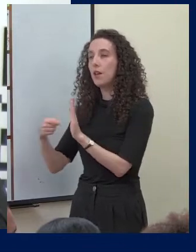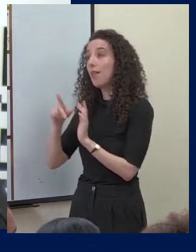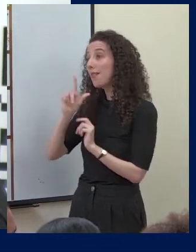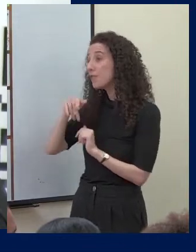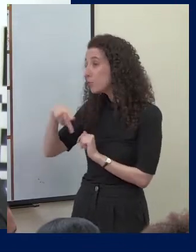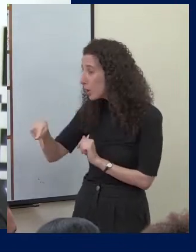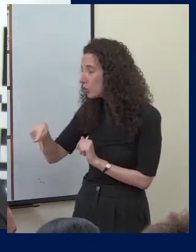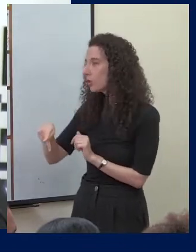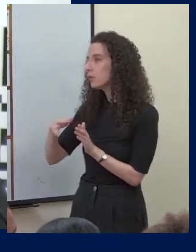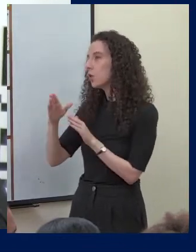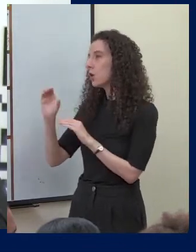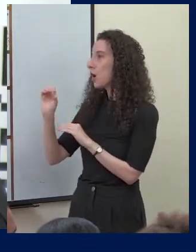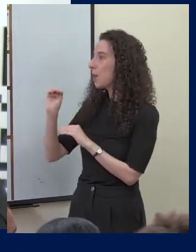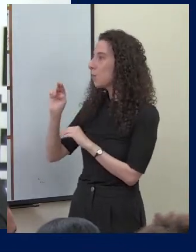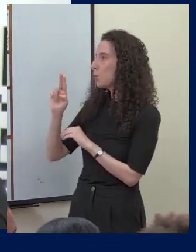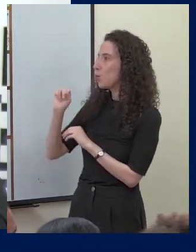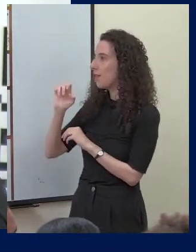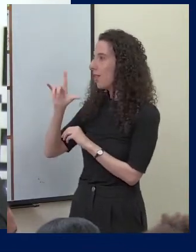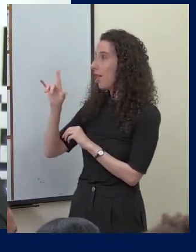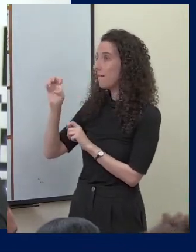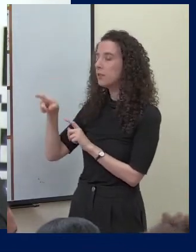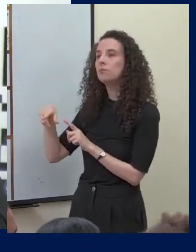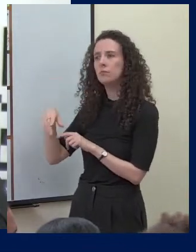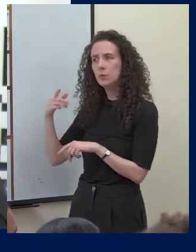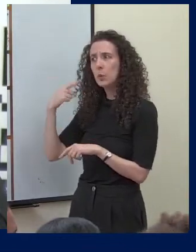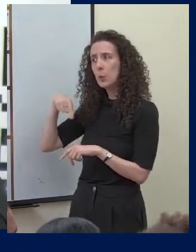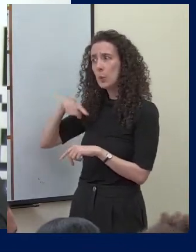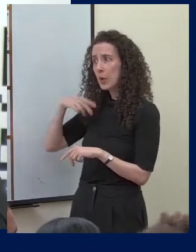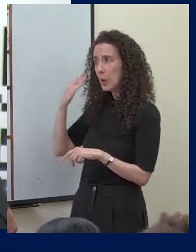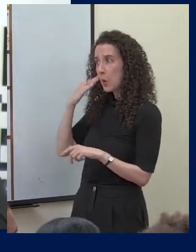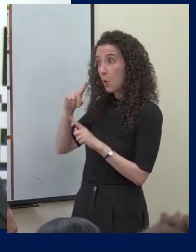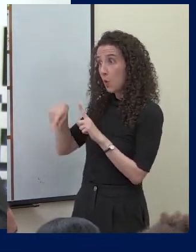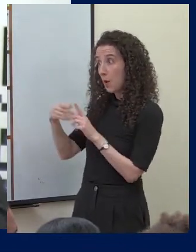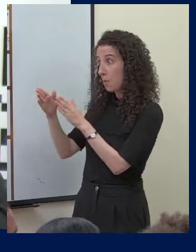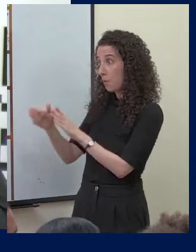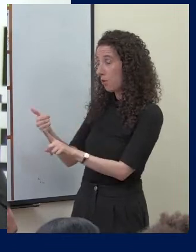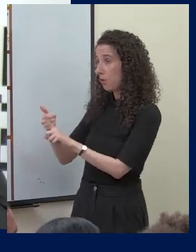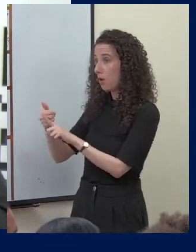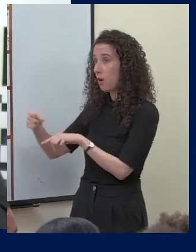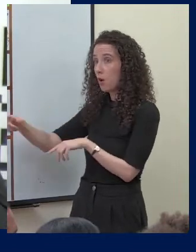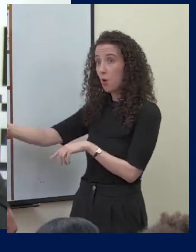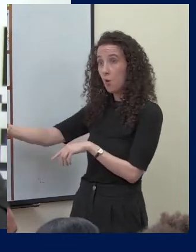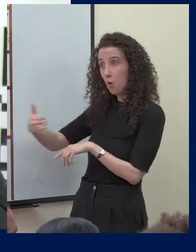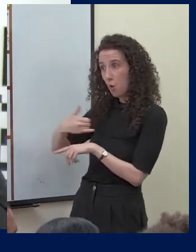We know when an individual calls 988 in addition to talking to whatever challenge they are